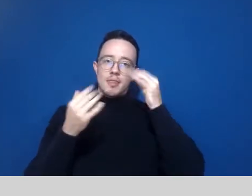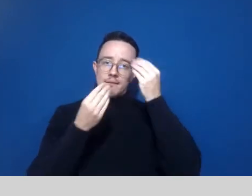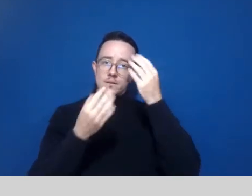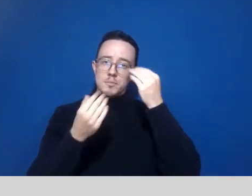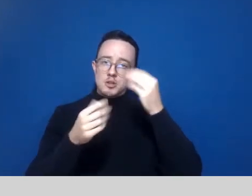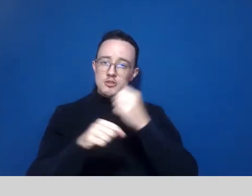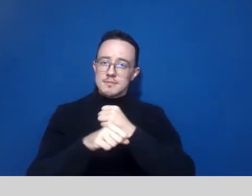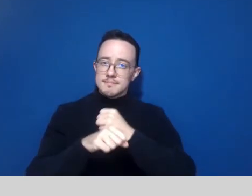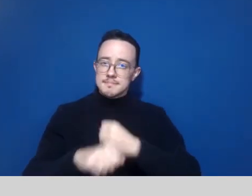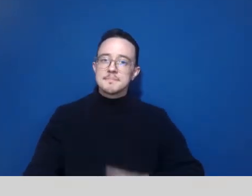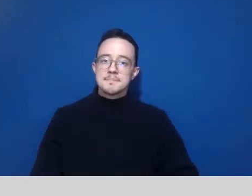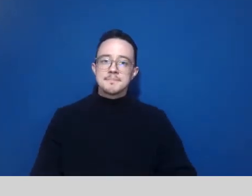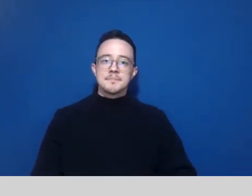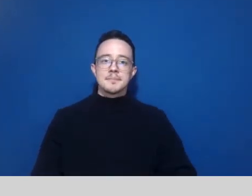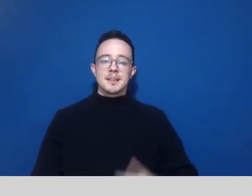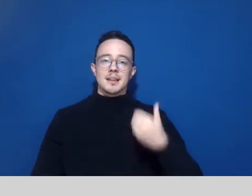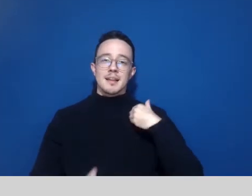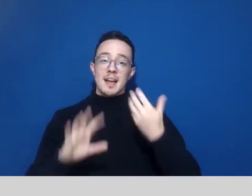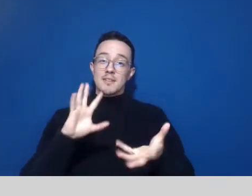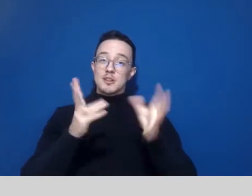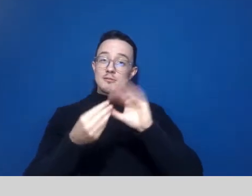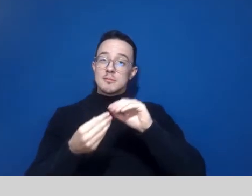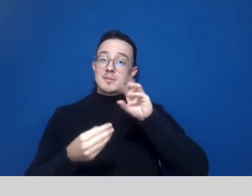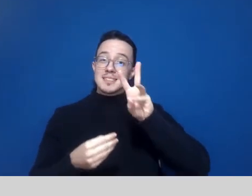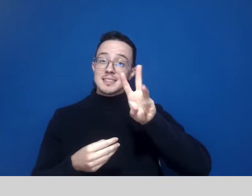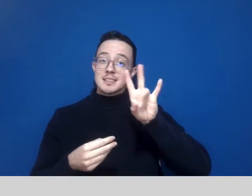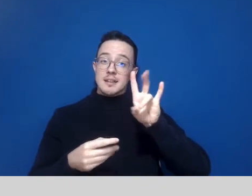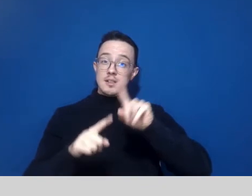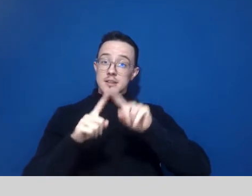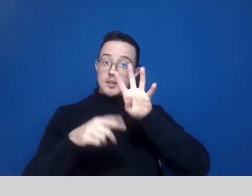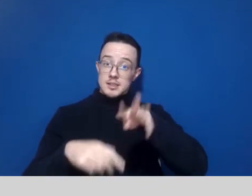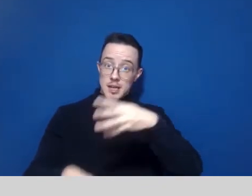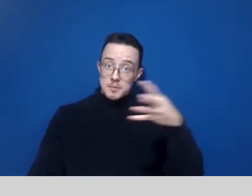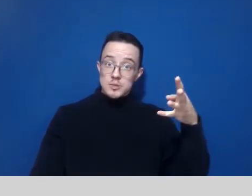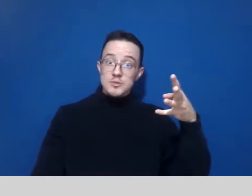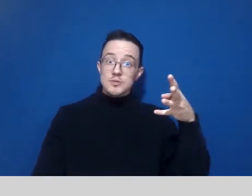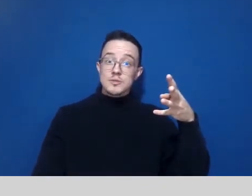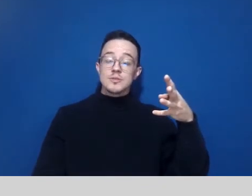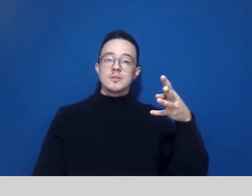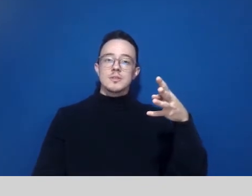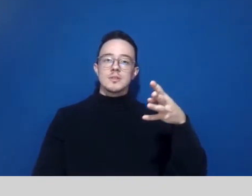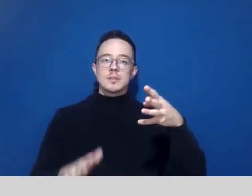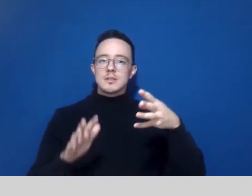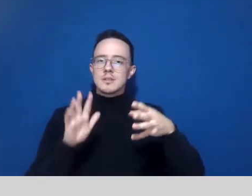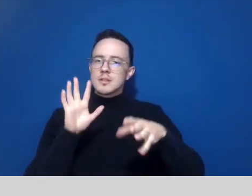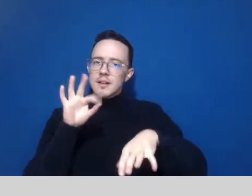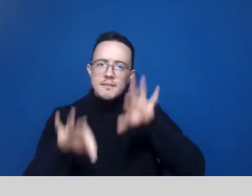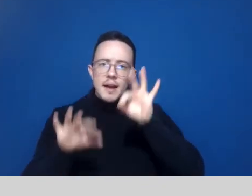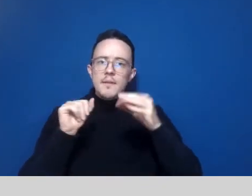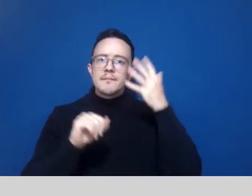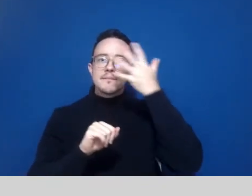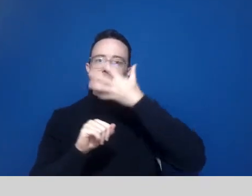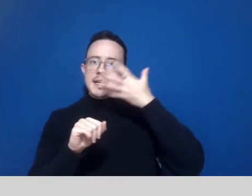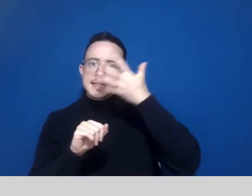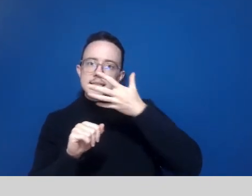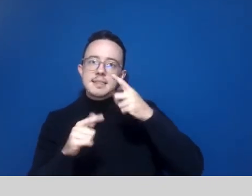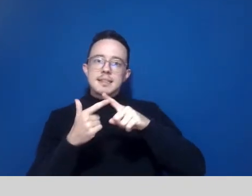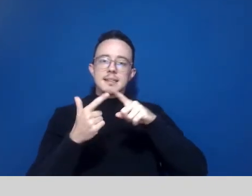So there are 67 tables in this Apple Photos database, with detected face prints and face crops